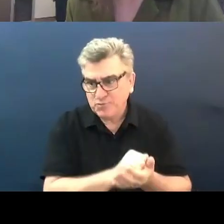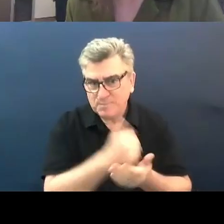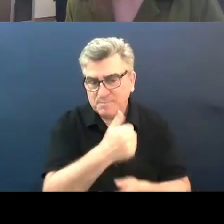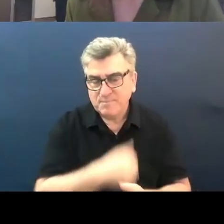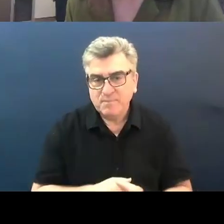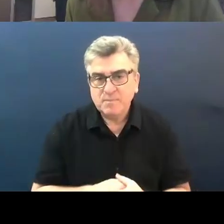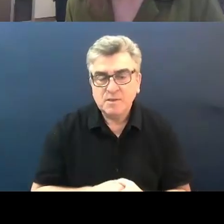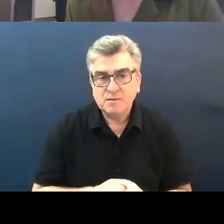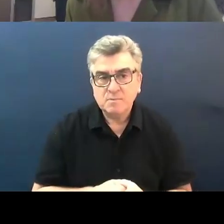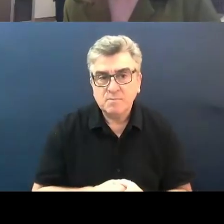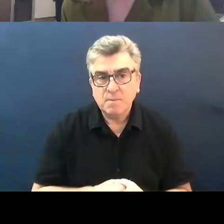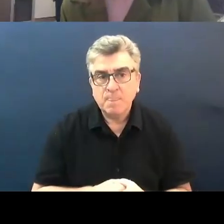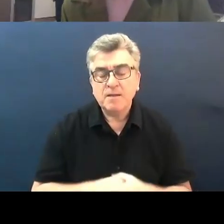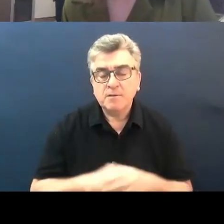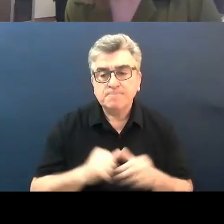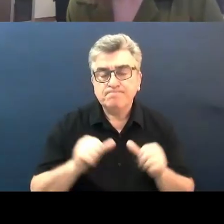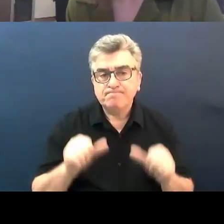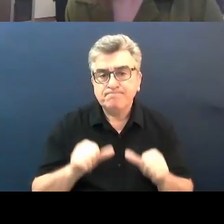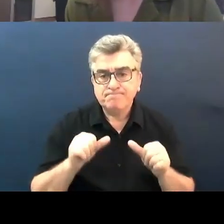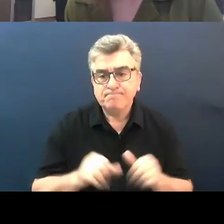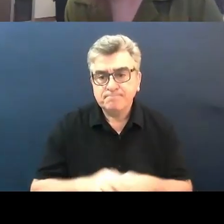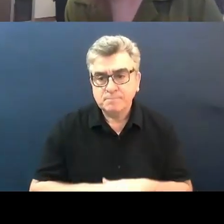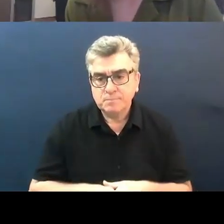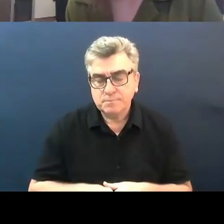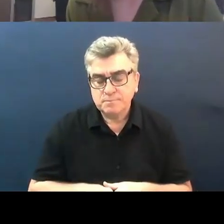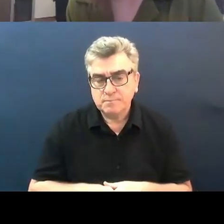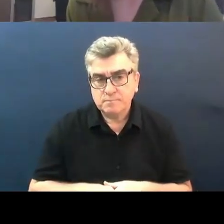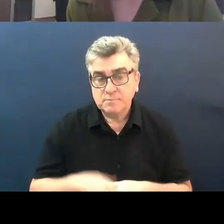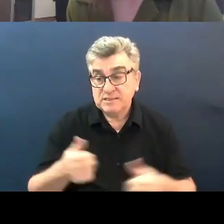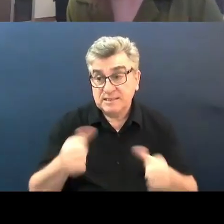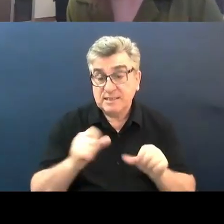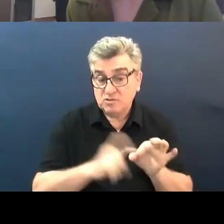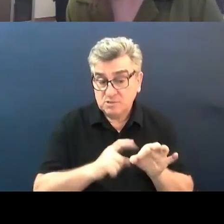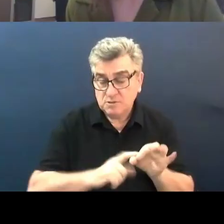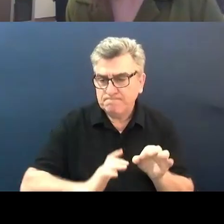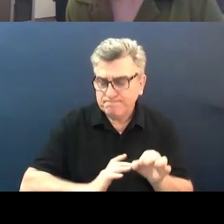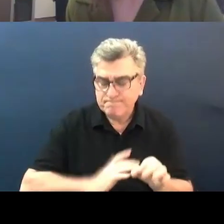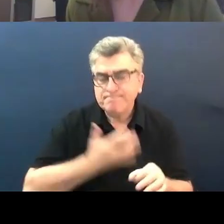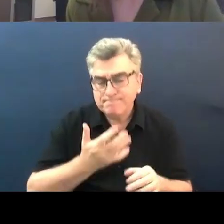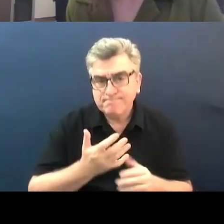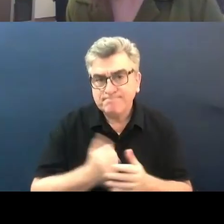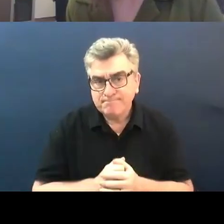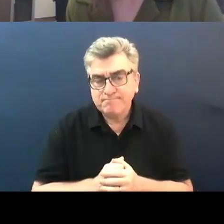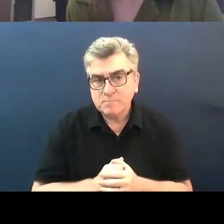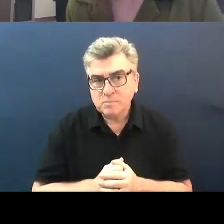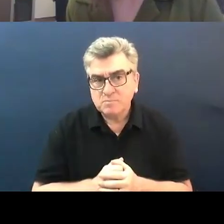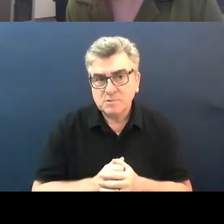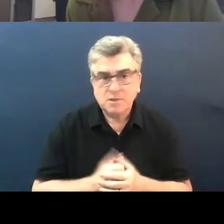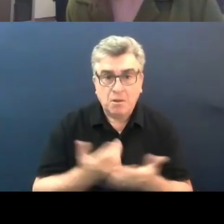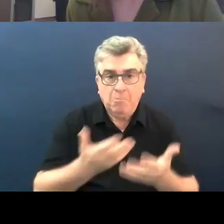Anna: Okay. This is an interesting question. Well, anyone can answer it if they've got a good